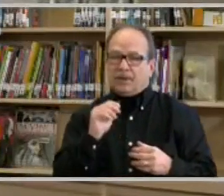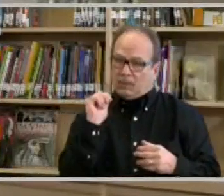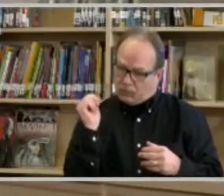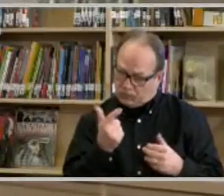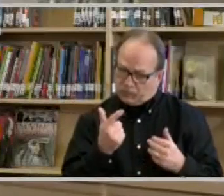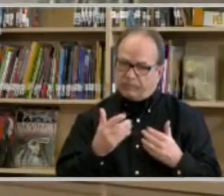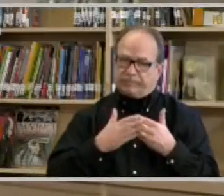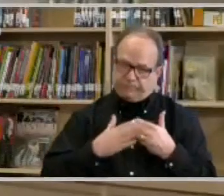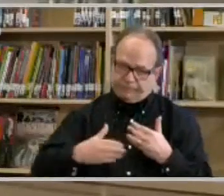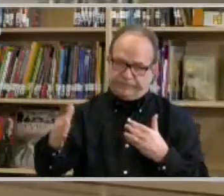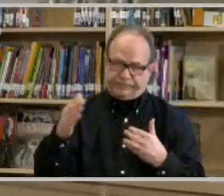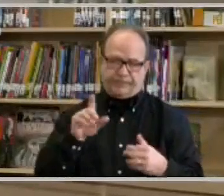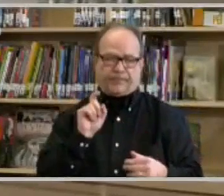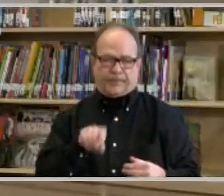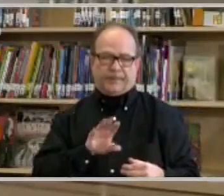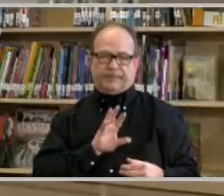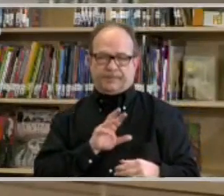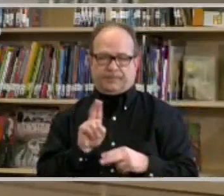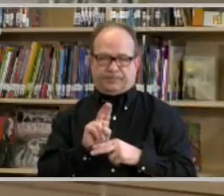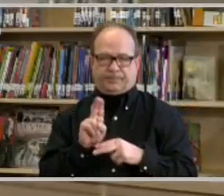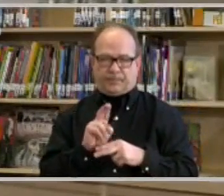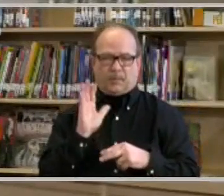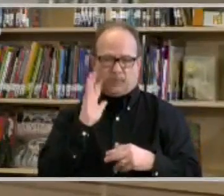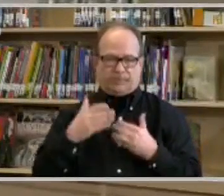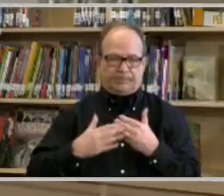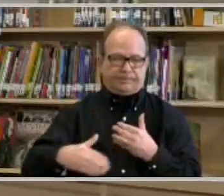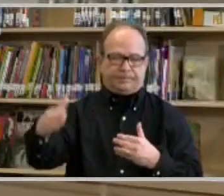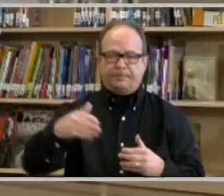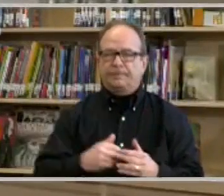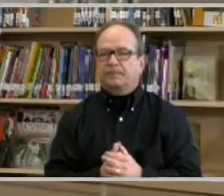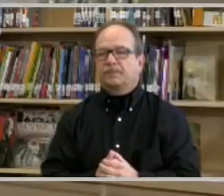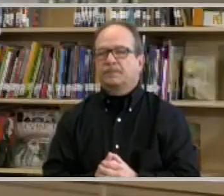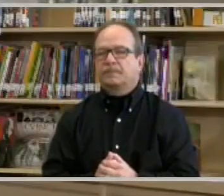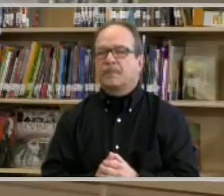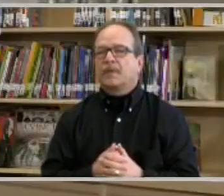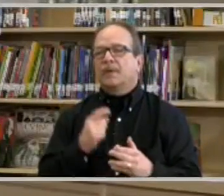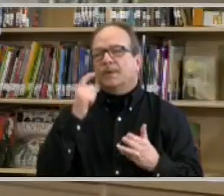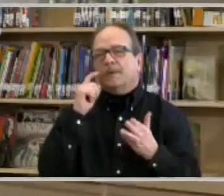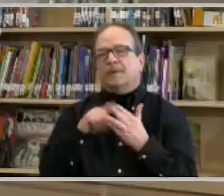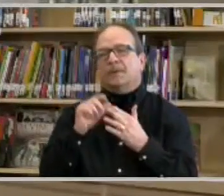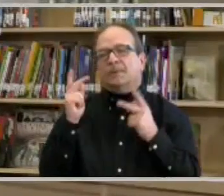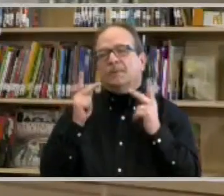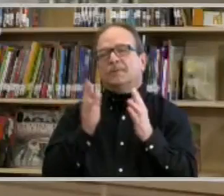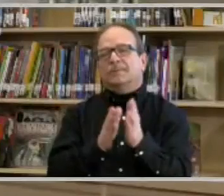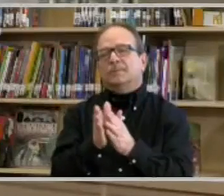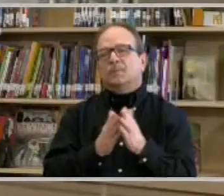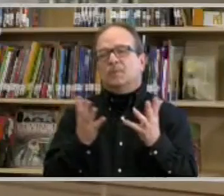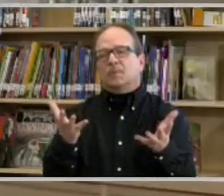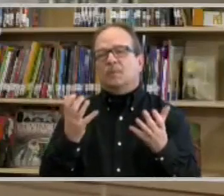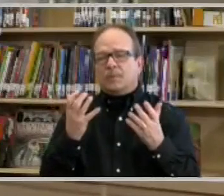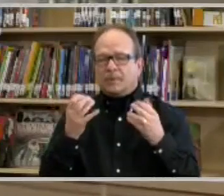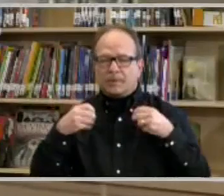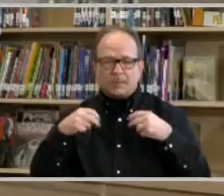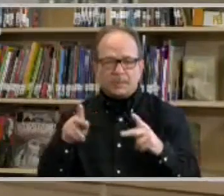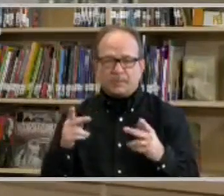ASSURED THAT EVERY NEW OFFICER WILL ALSO BE EQUIPPED WITH A